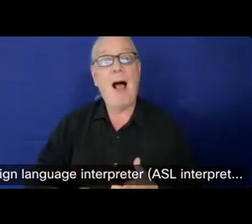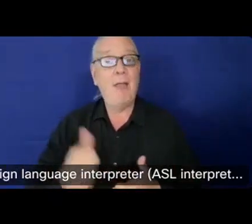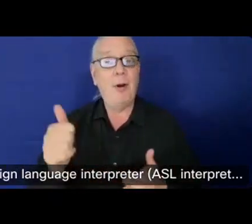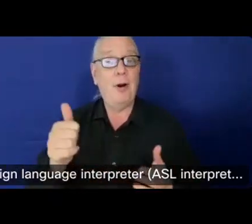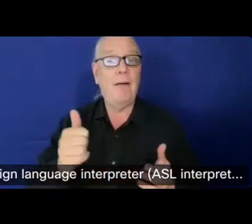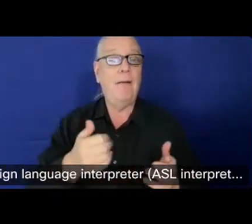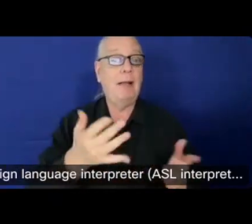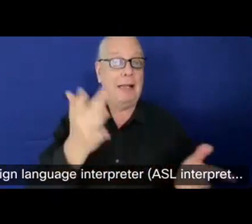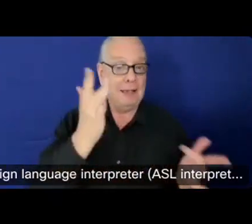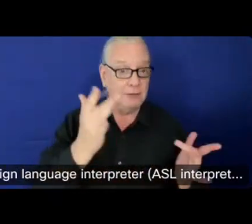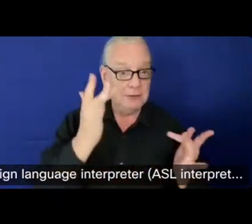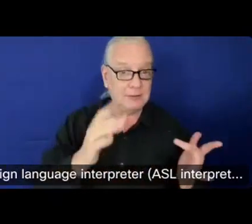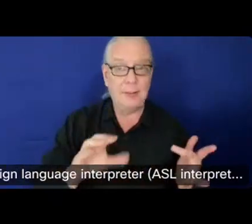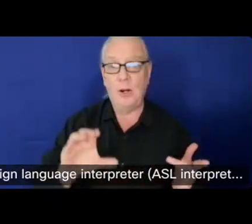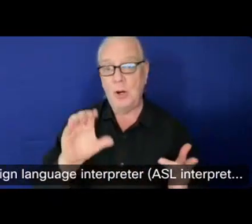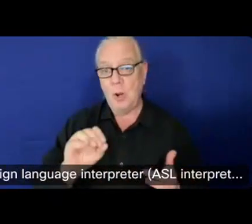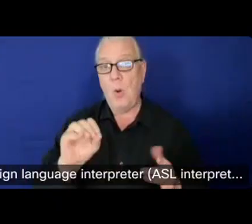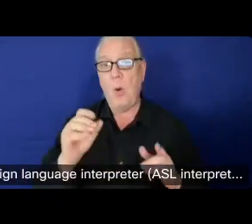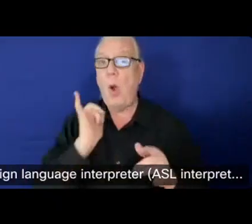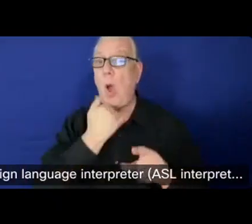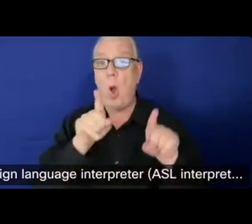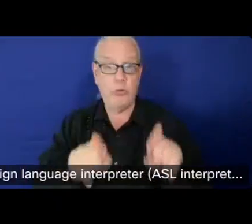experience also known as co-morbidities like your heart